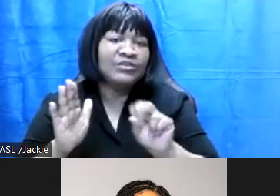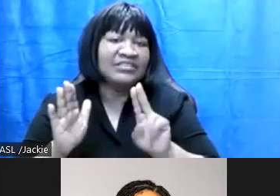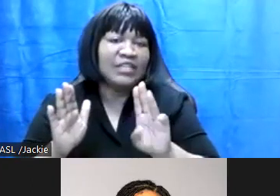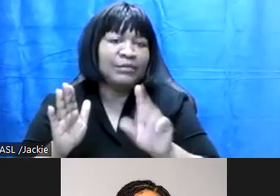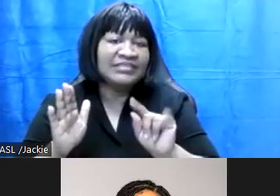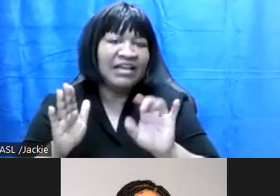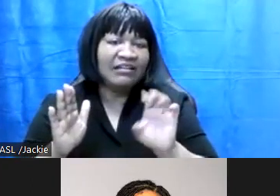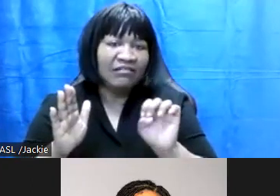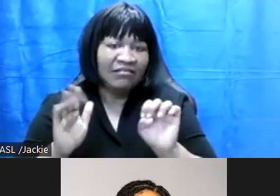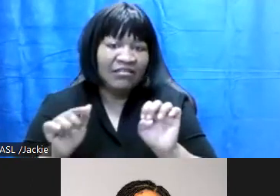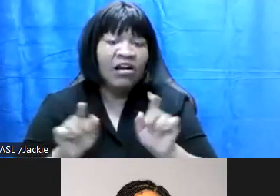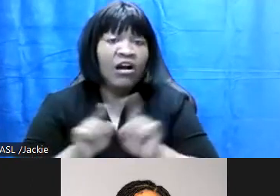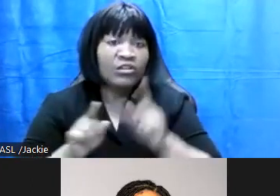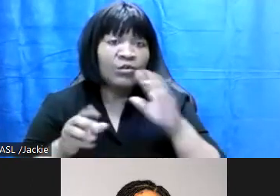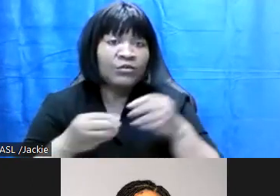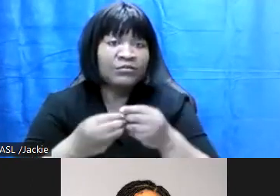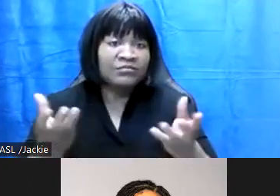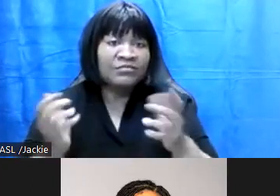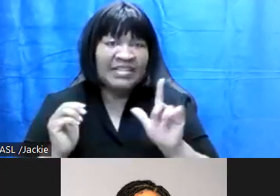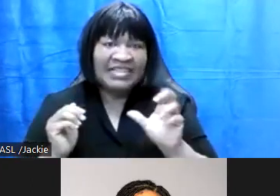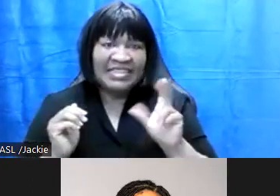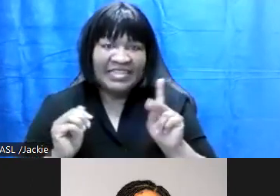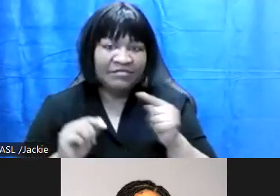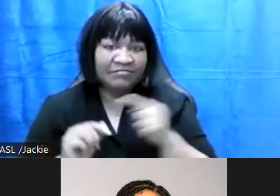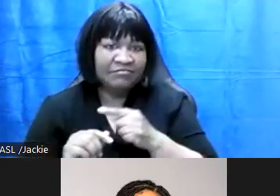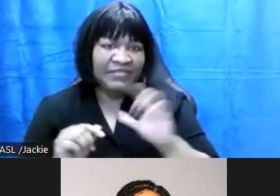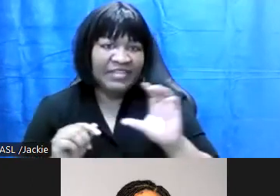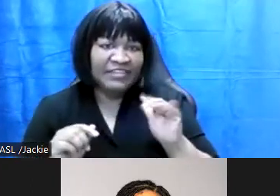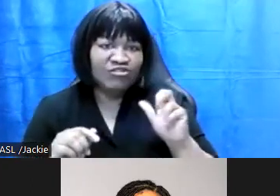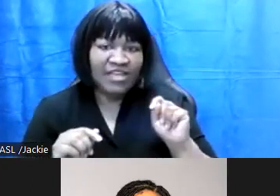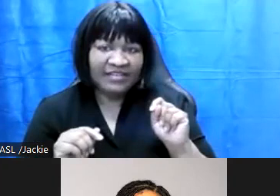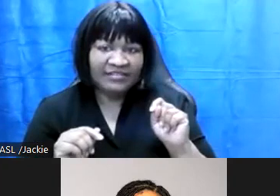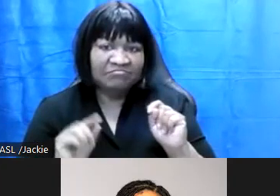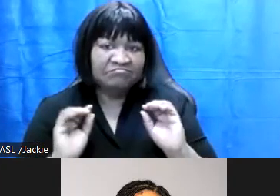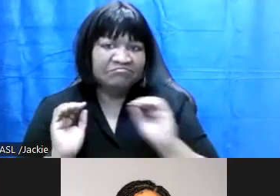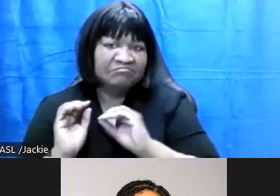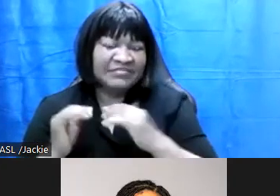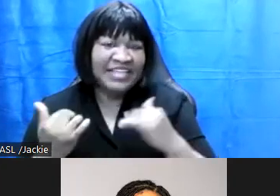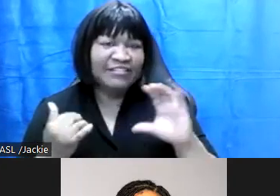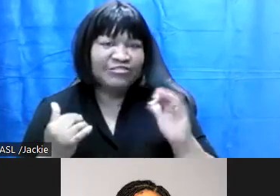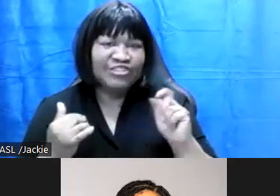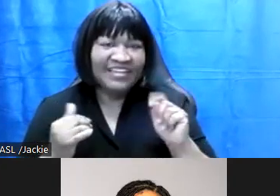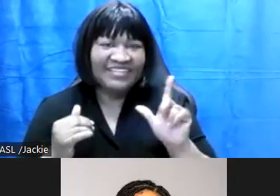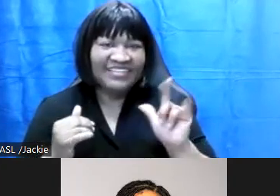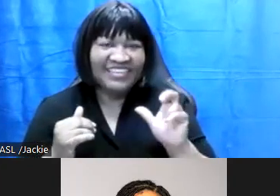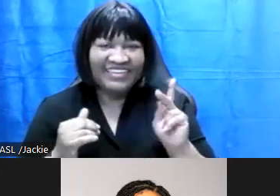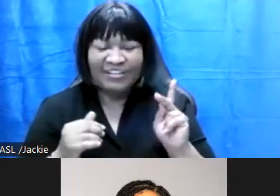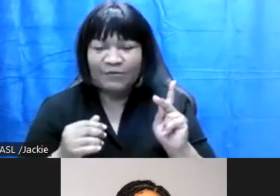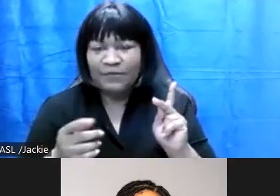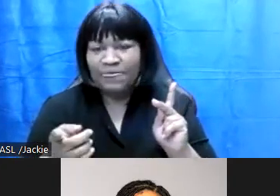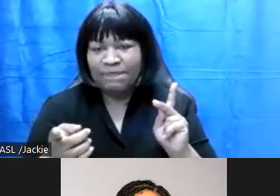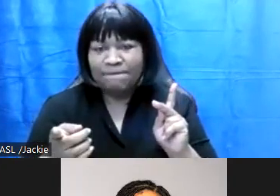We are also providing a link in the chat -- I'm putting it there right now. If you would